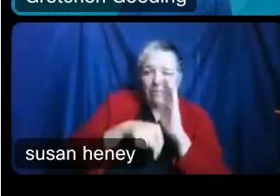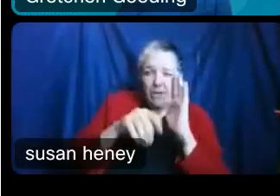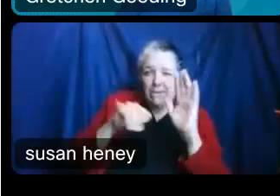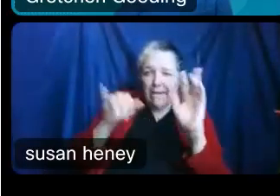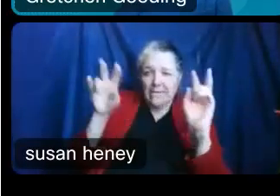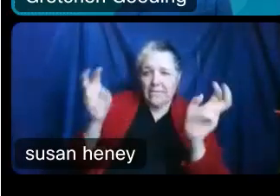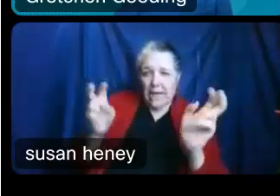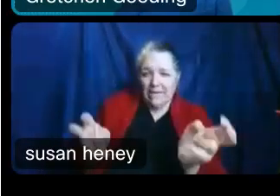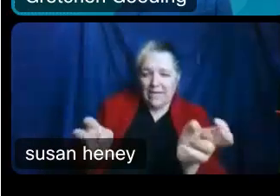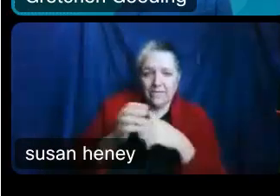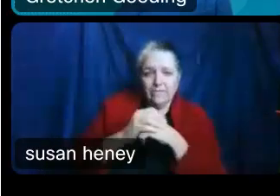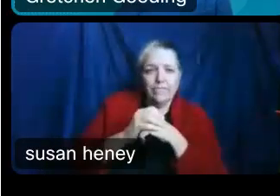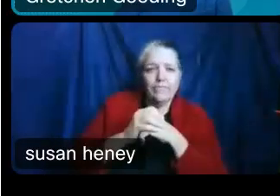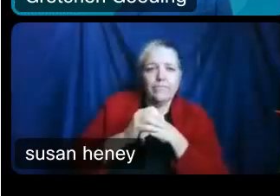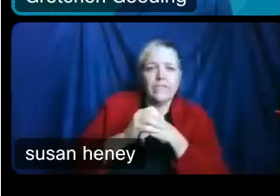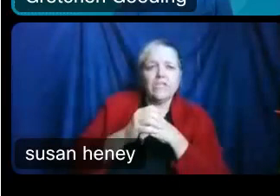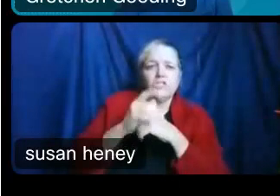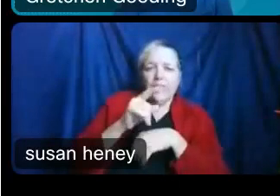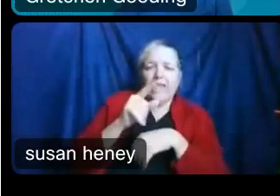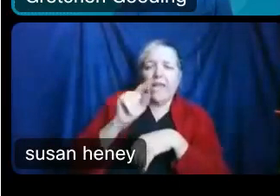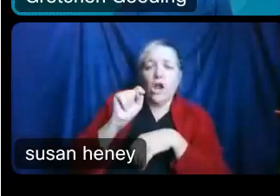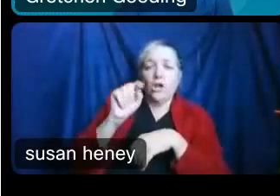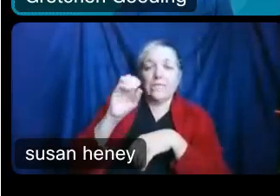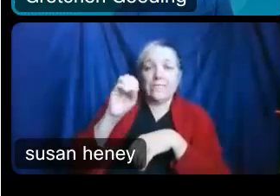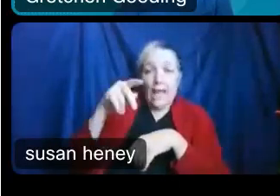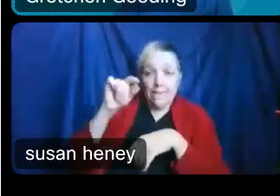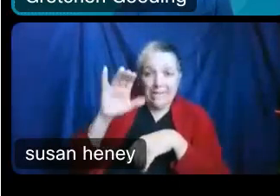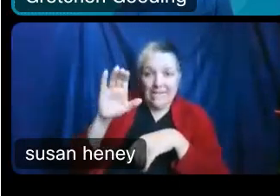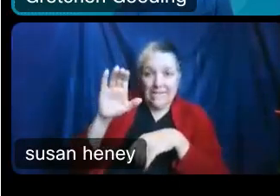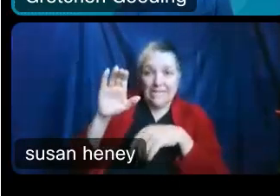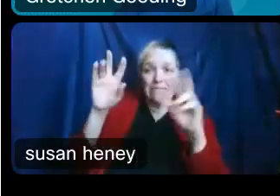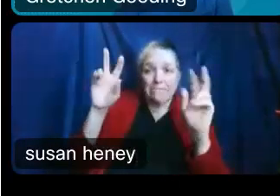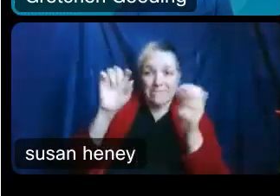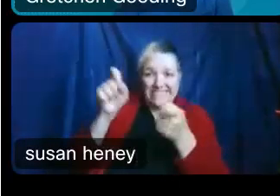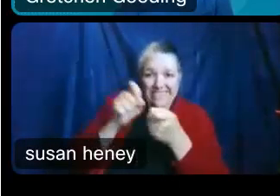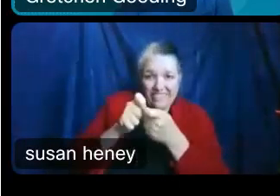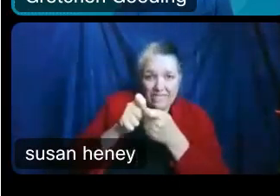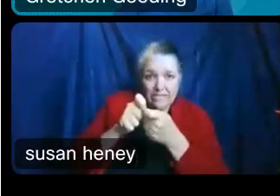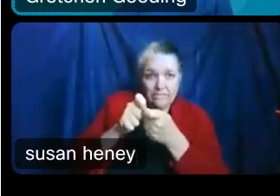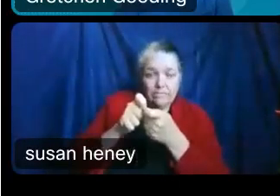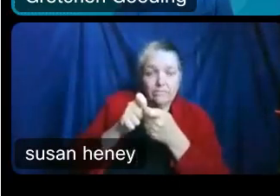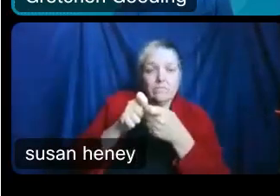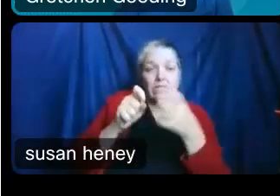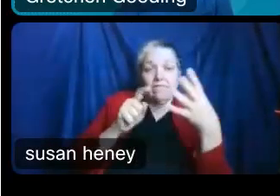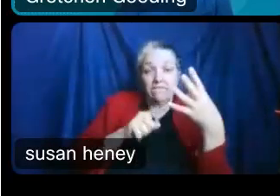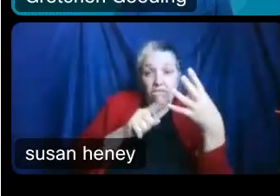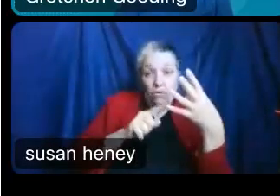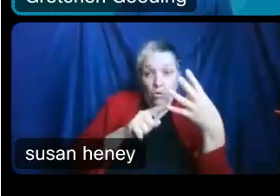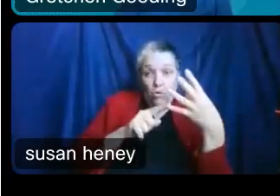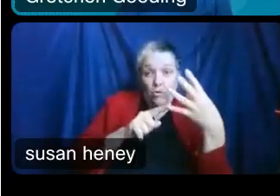tables are topics specific. Detailed tables contain estimates and margins of air organized